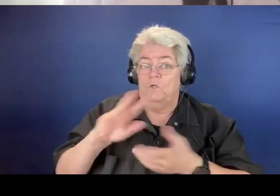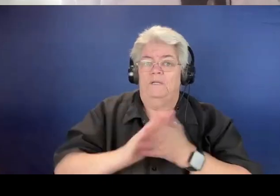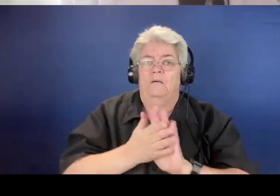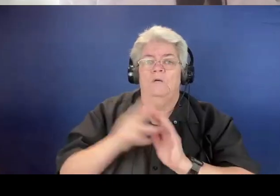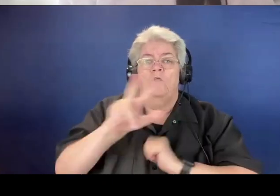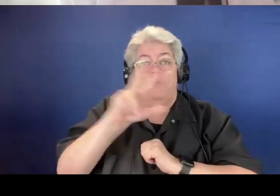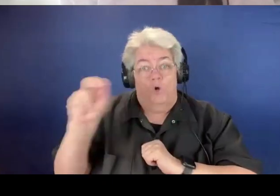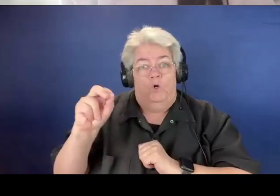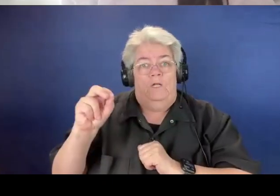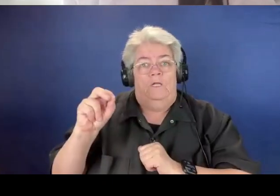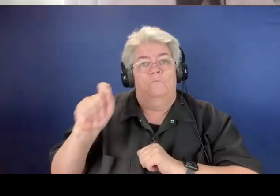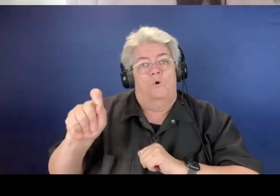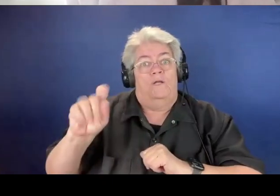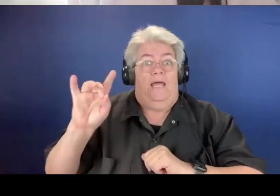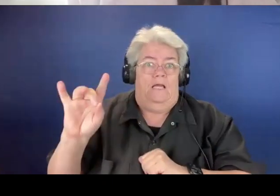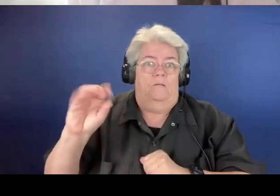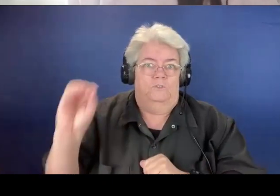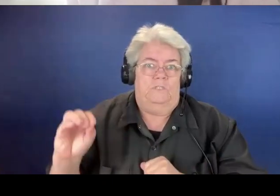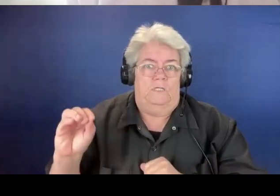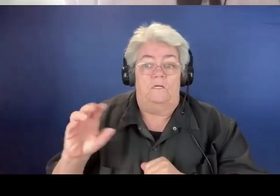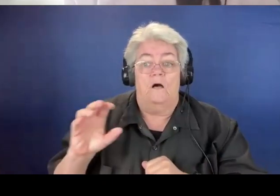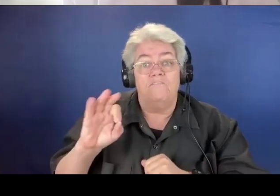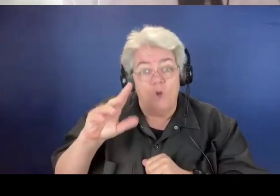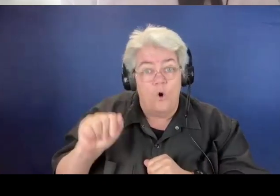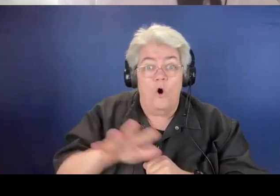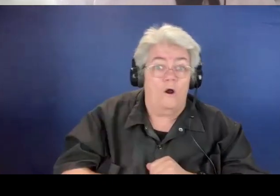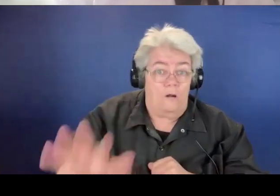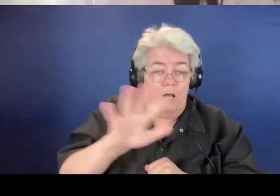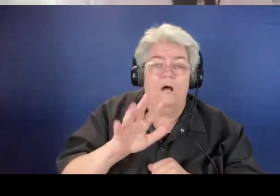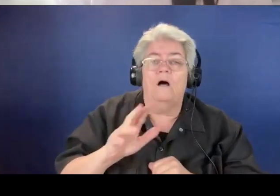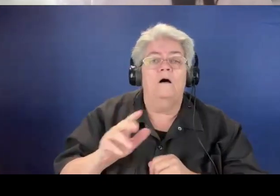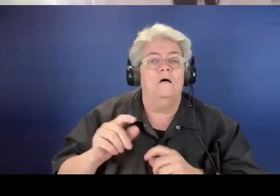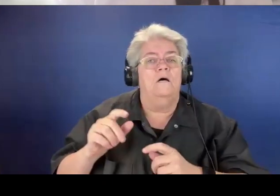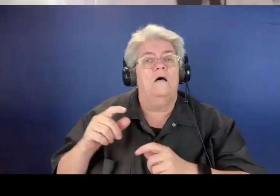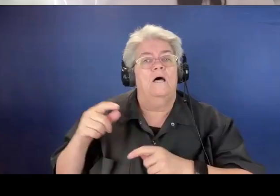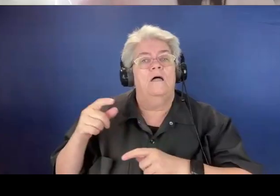of Florida households reported speaking a language other than English at home.